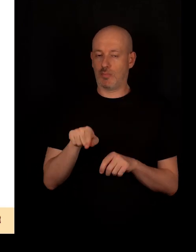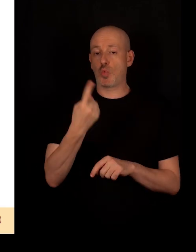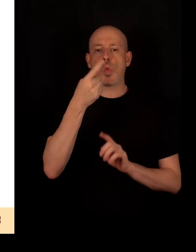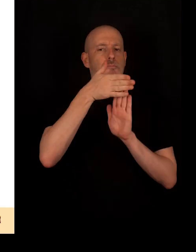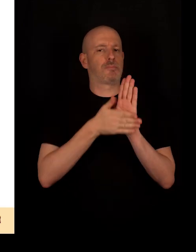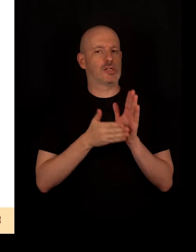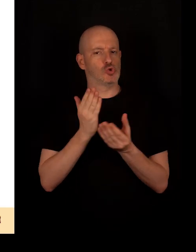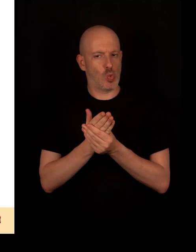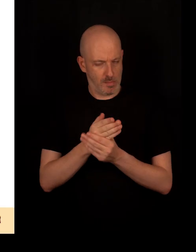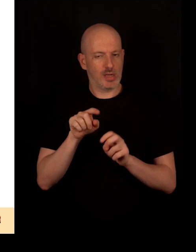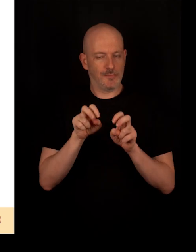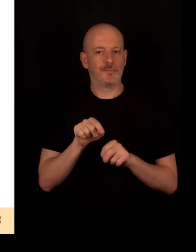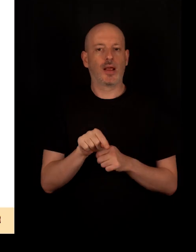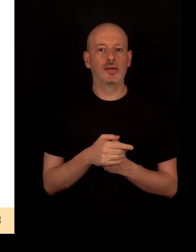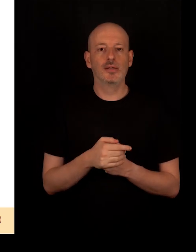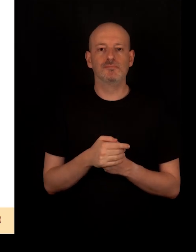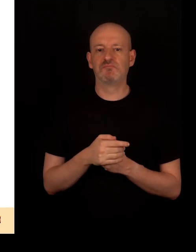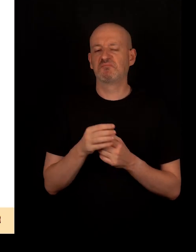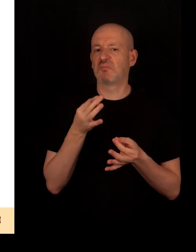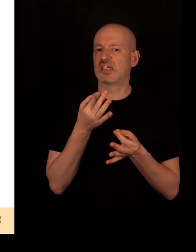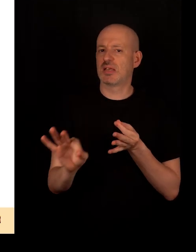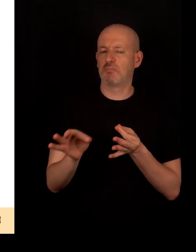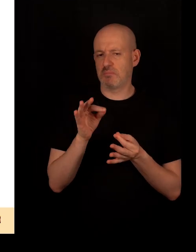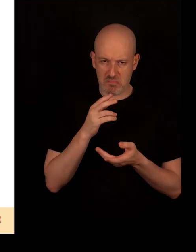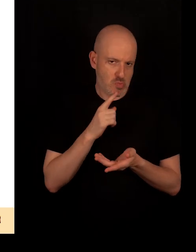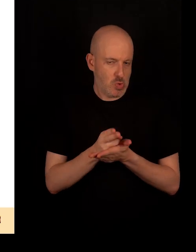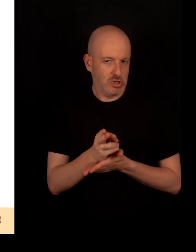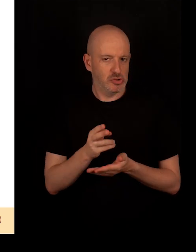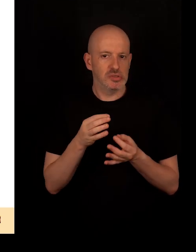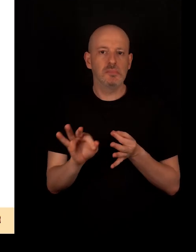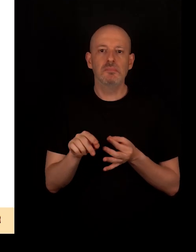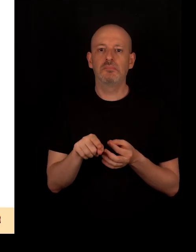This is a one page document. Something pretty simple to be honest.